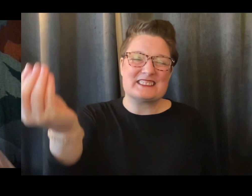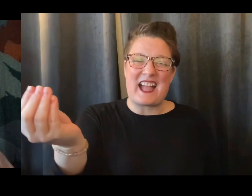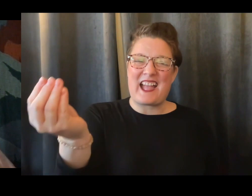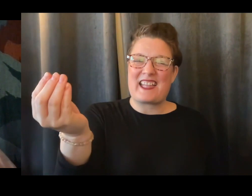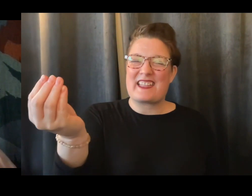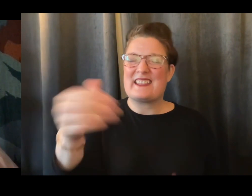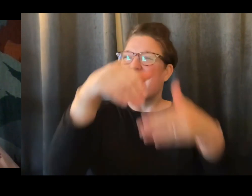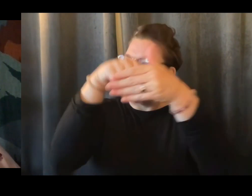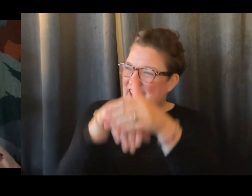The world is alive.